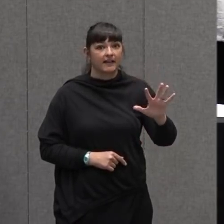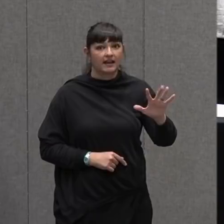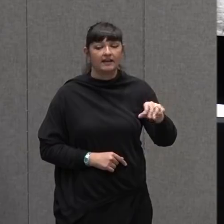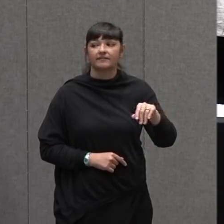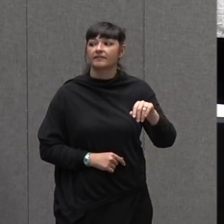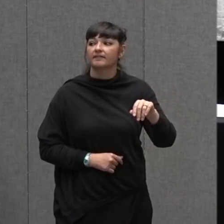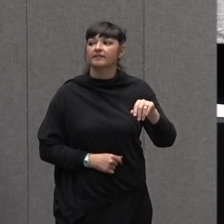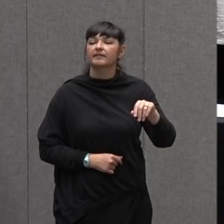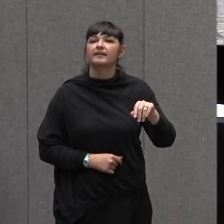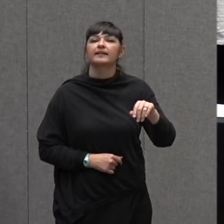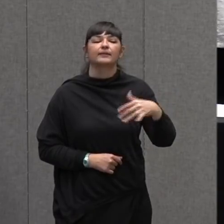oh 90.